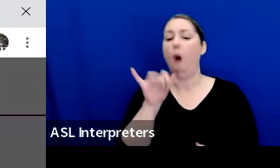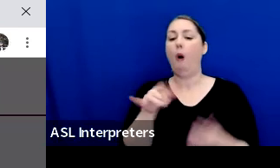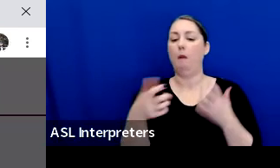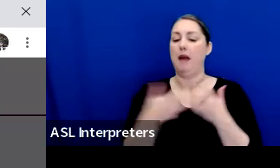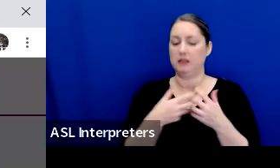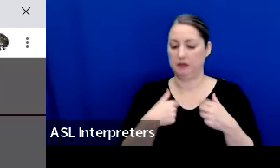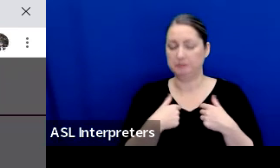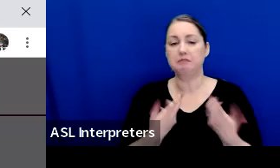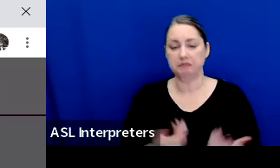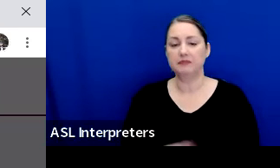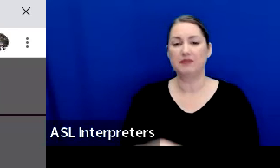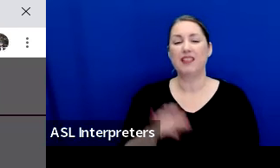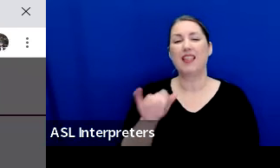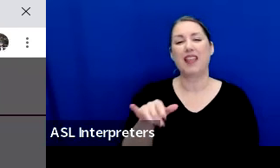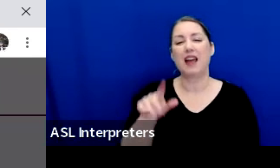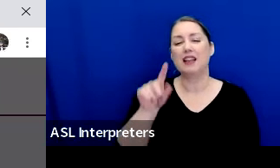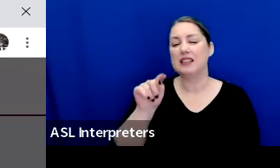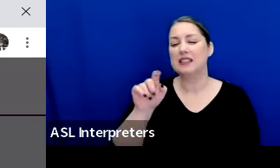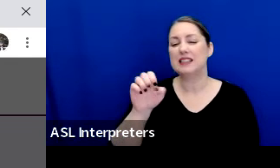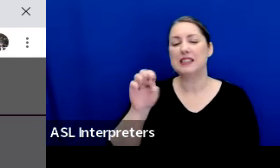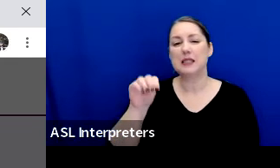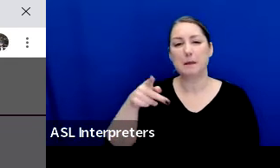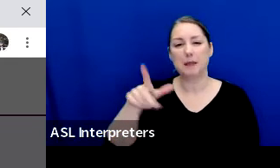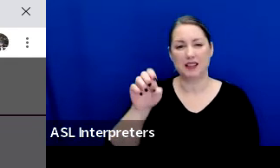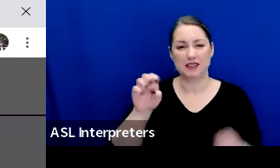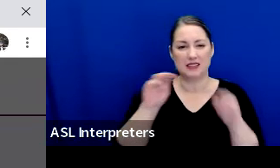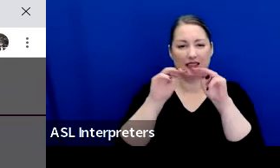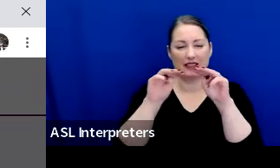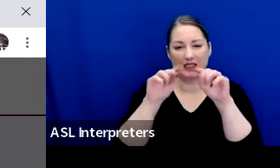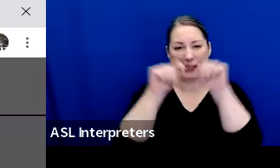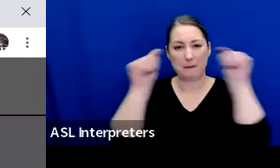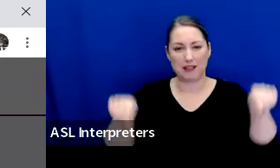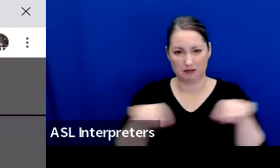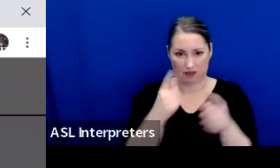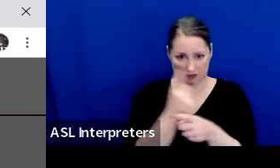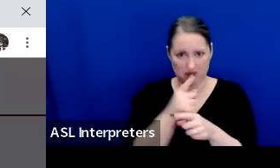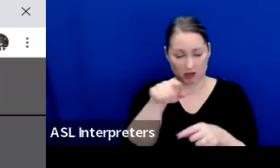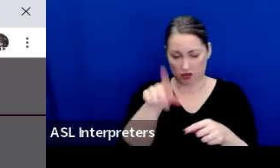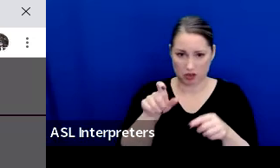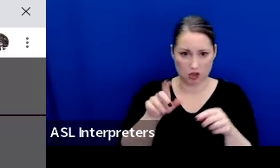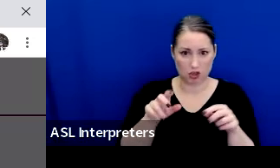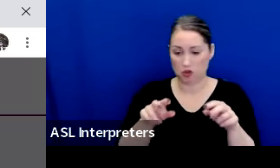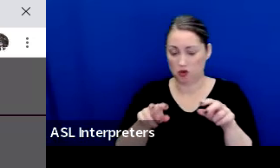And these are the templated ones. It doesn't mean these are the only ones around. These are the ones people felt comfortable about